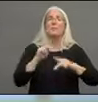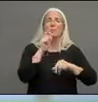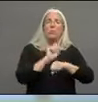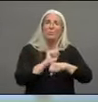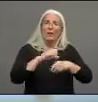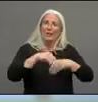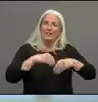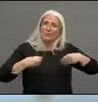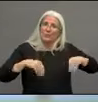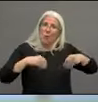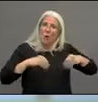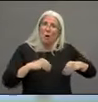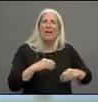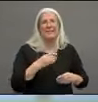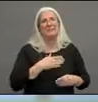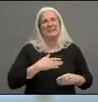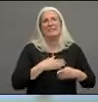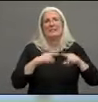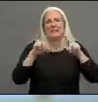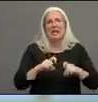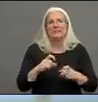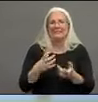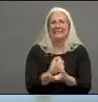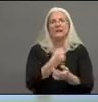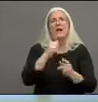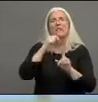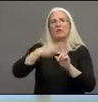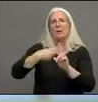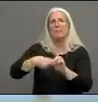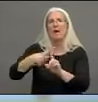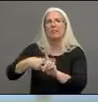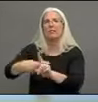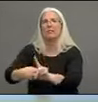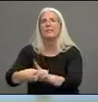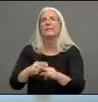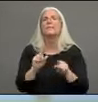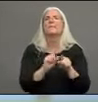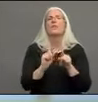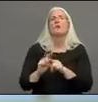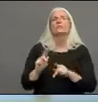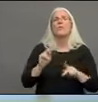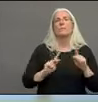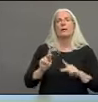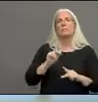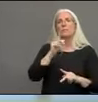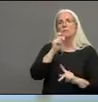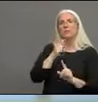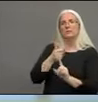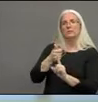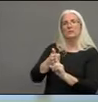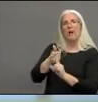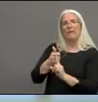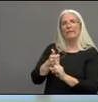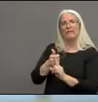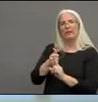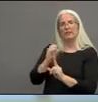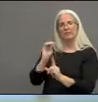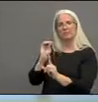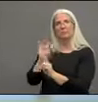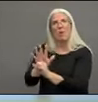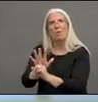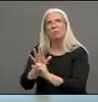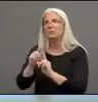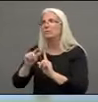those who are in a category of high exposure or who have other conditions